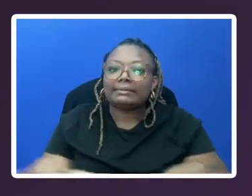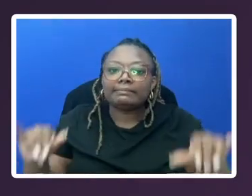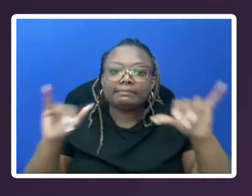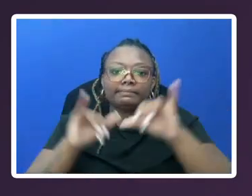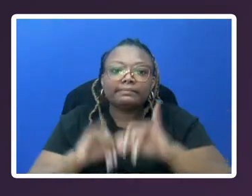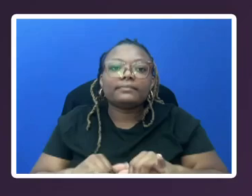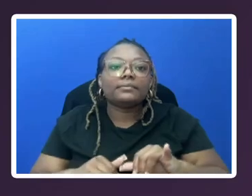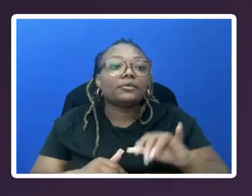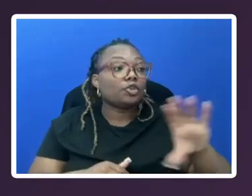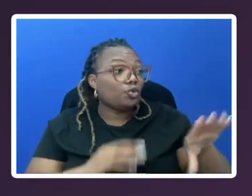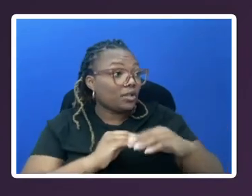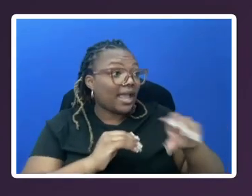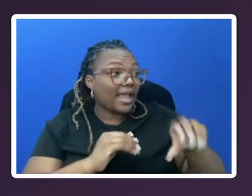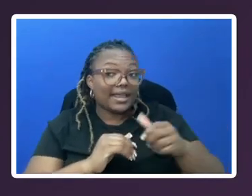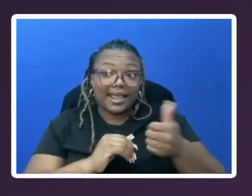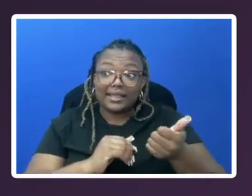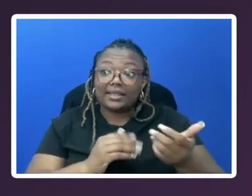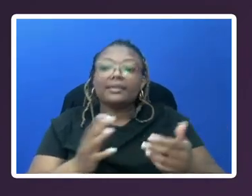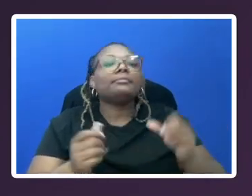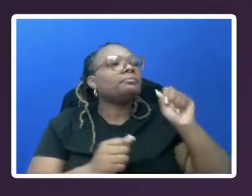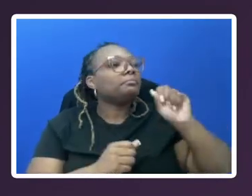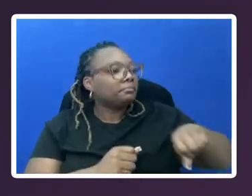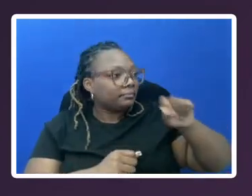Yadira Hadlett: Yeah. I asked our colleague,